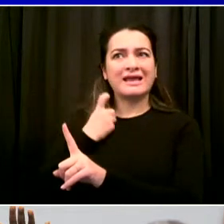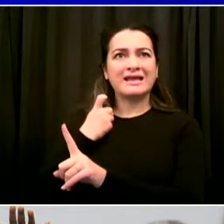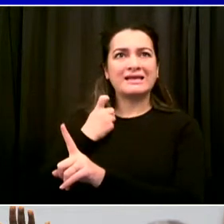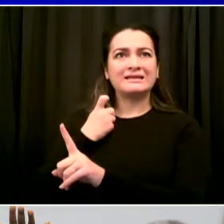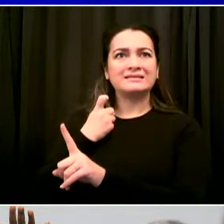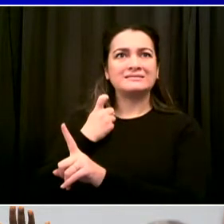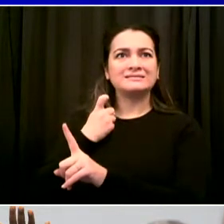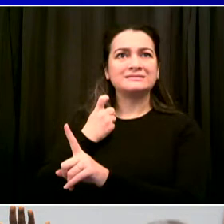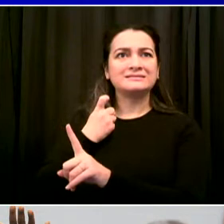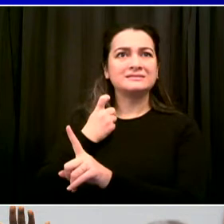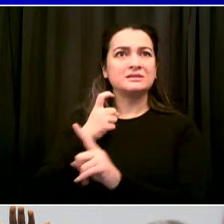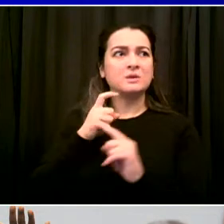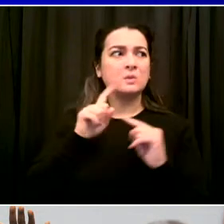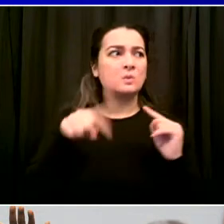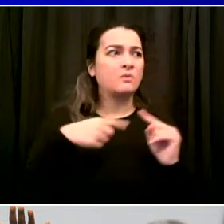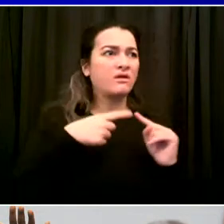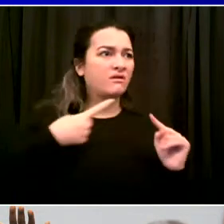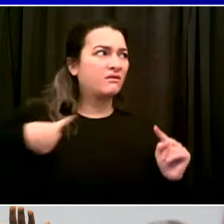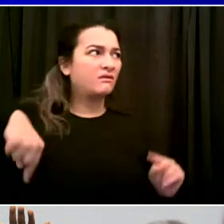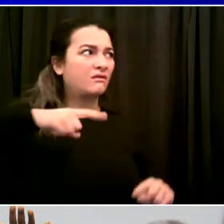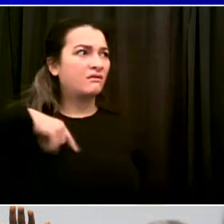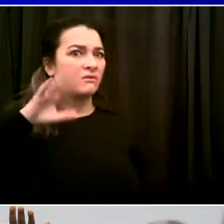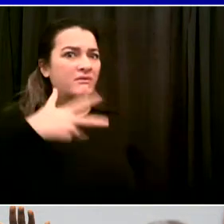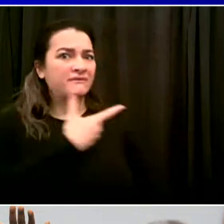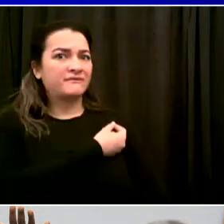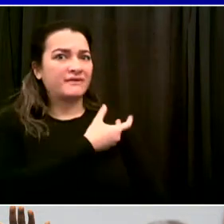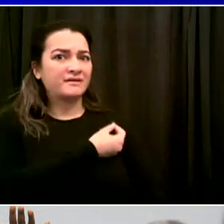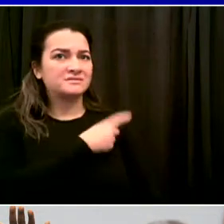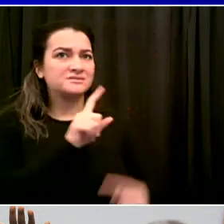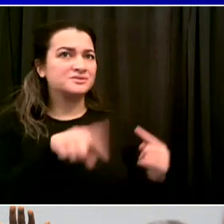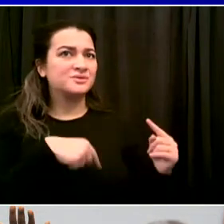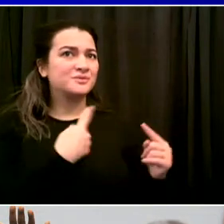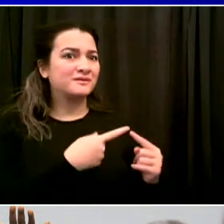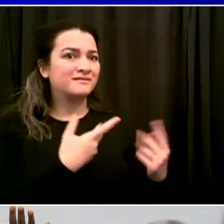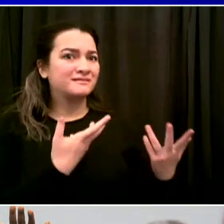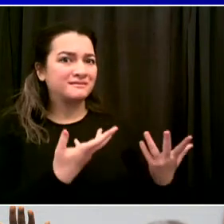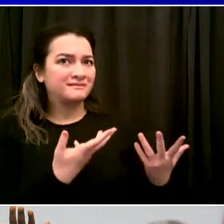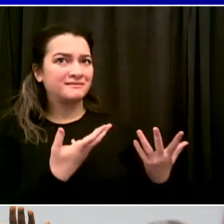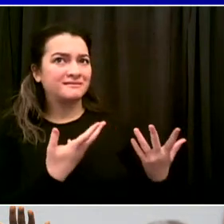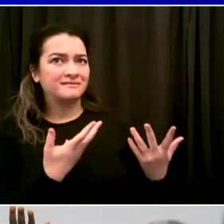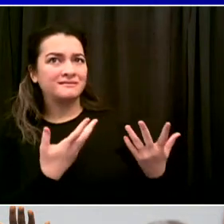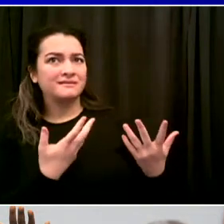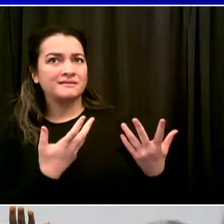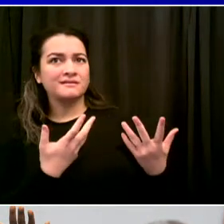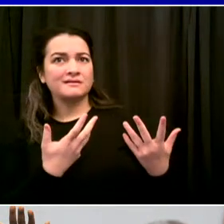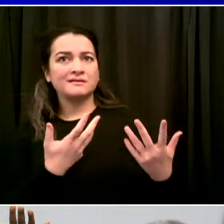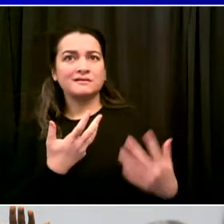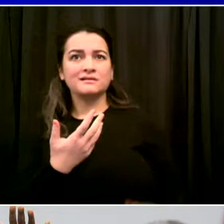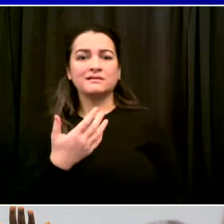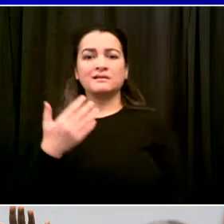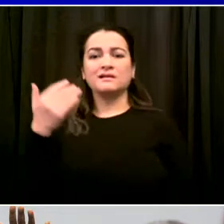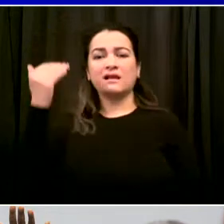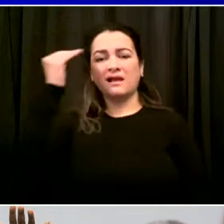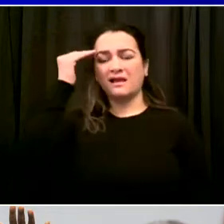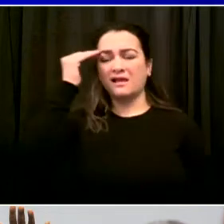LINE WORK MIKE I AGREE, AS THE CCATEGORIES ARE EXPENDED, THERE